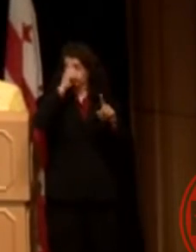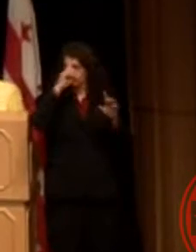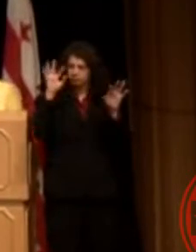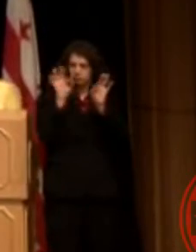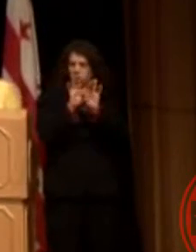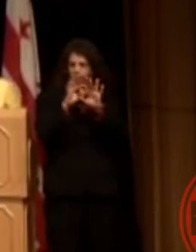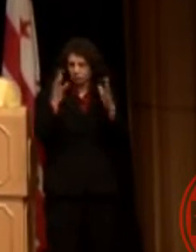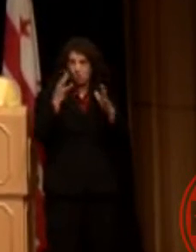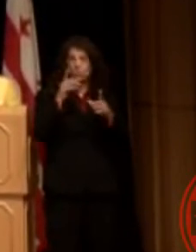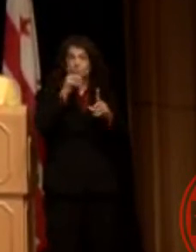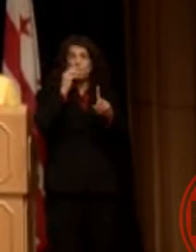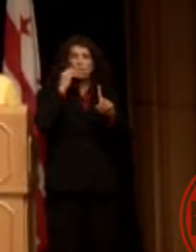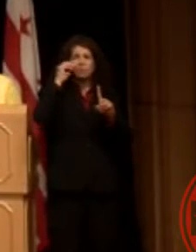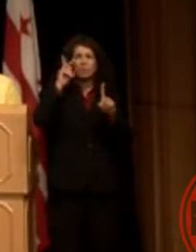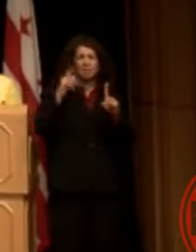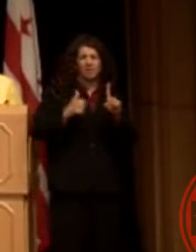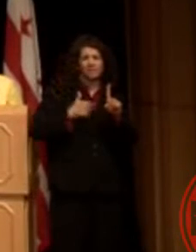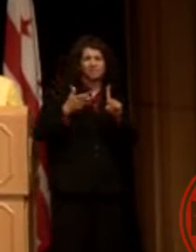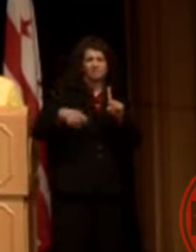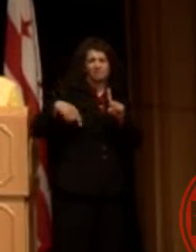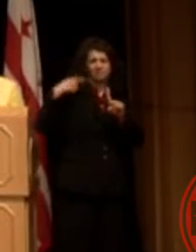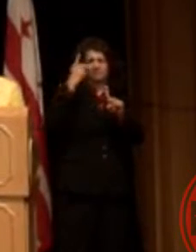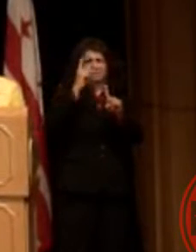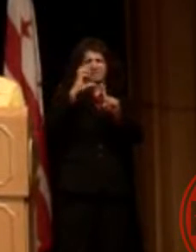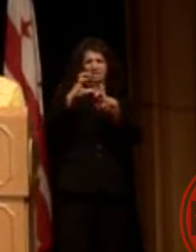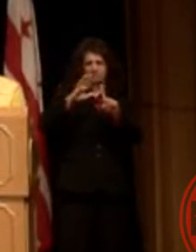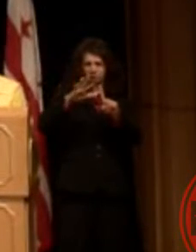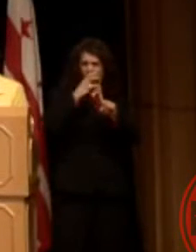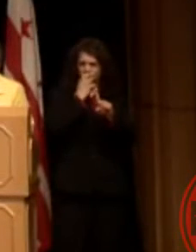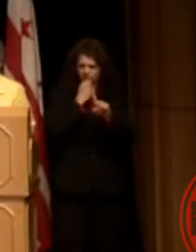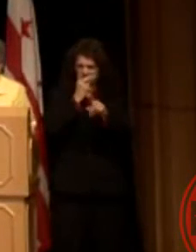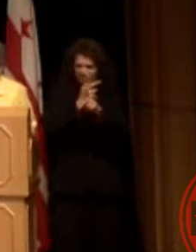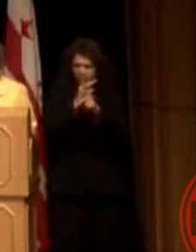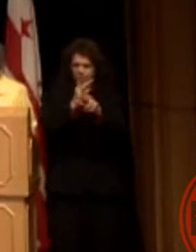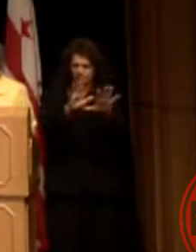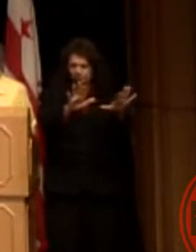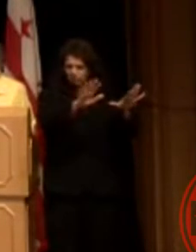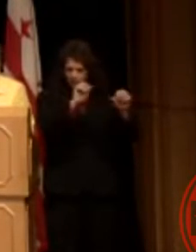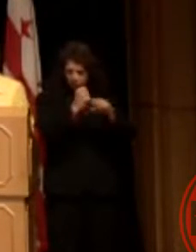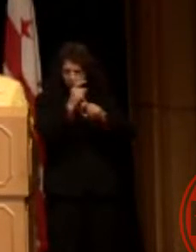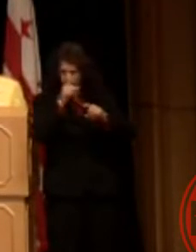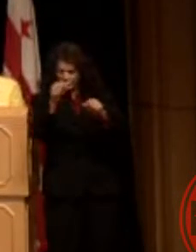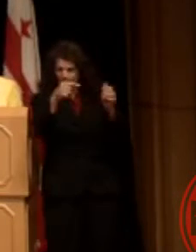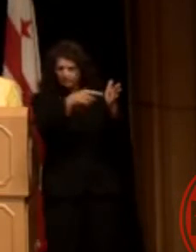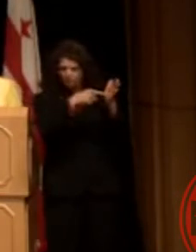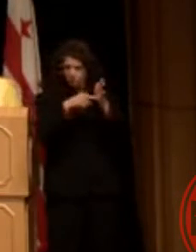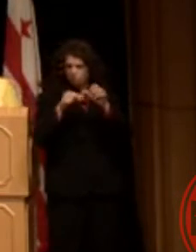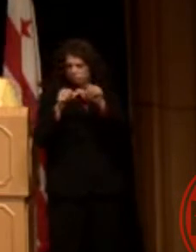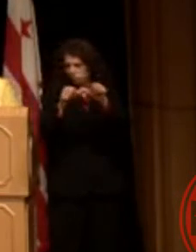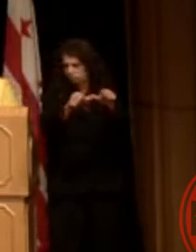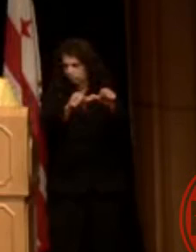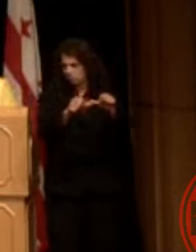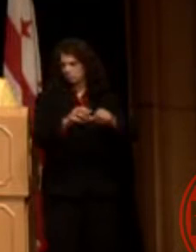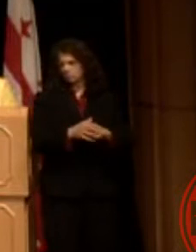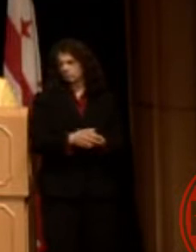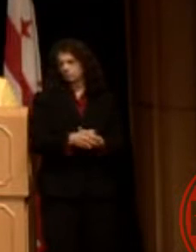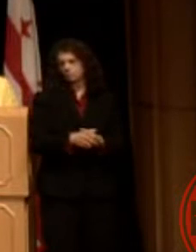SOMETIMES A HOUSE IS BROKEN AND NEEDS FIXING. AND IT MAY HAVE A LEAKING ROOF, A BUILDING CODE VIOLATIONS, LEAD